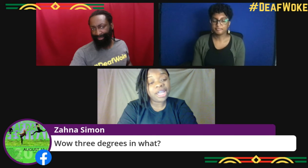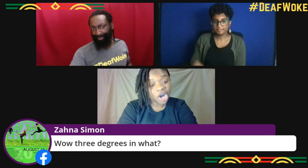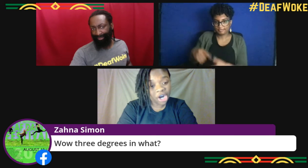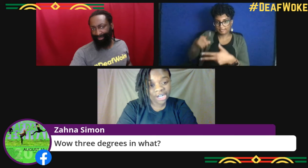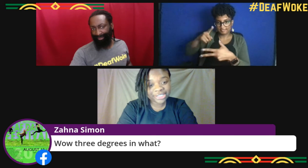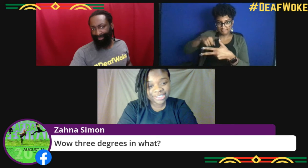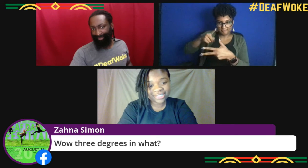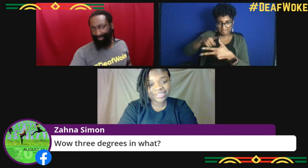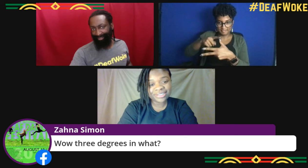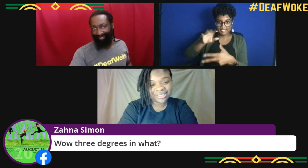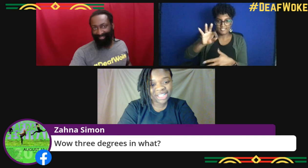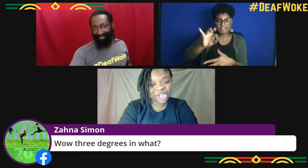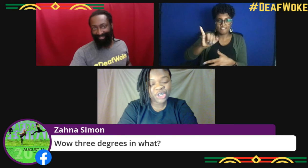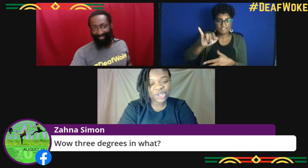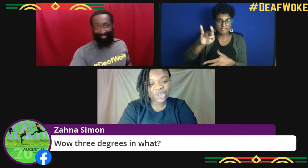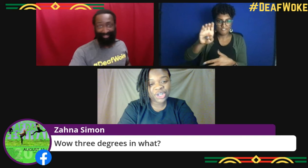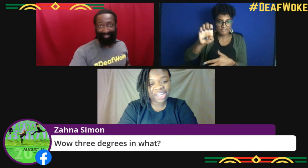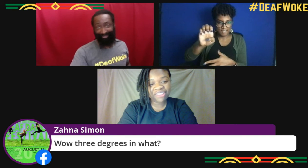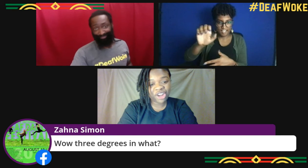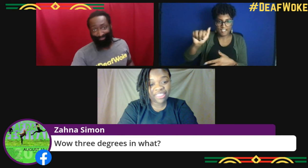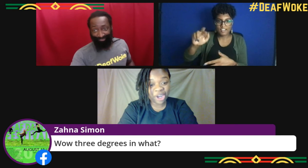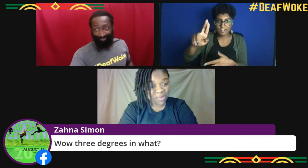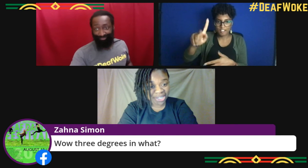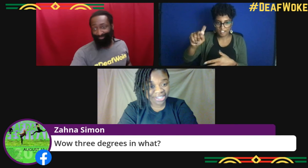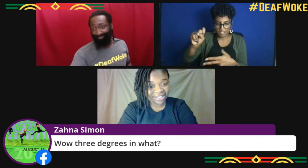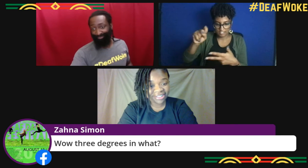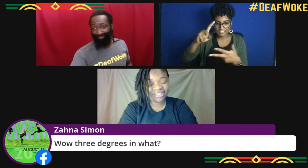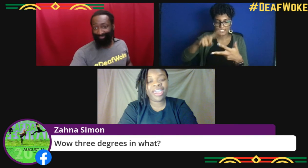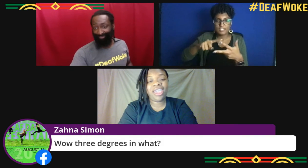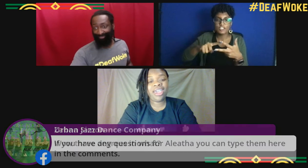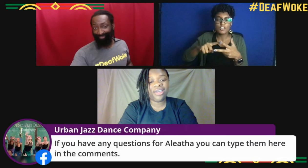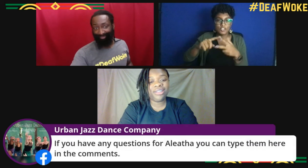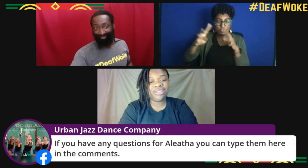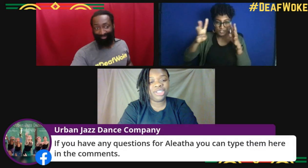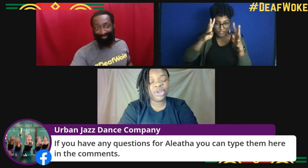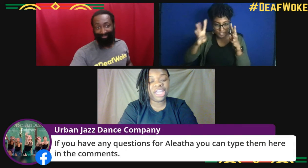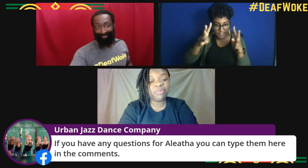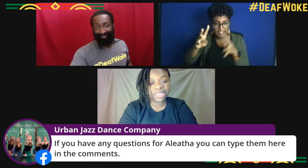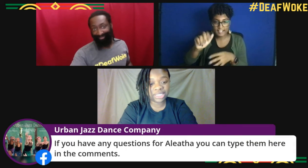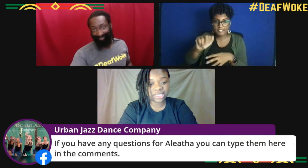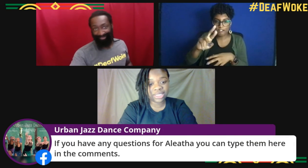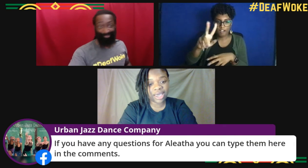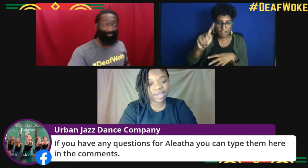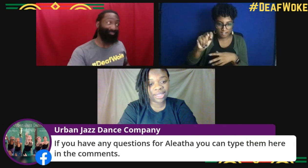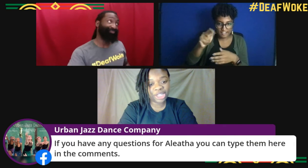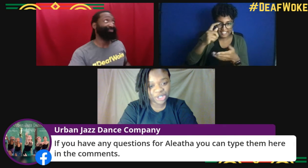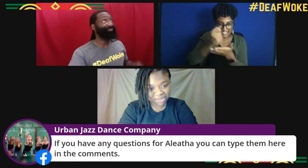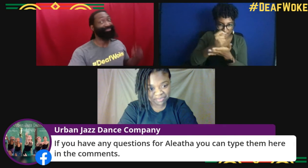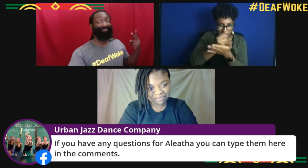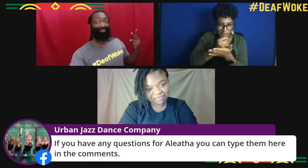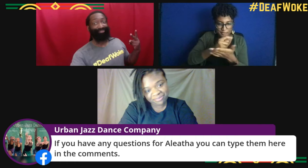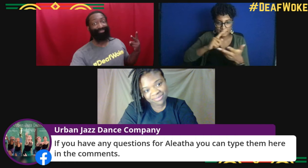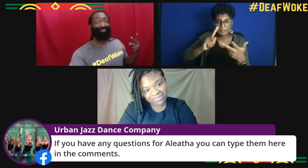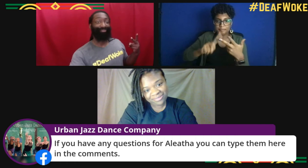Fine arts, Creative Arts Therapy and Creative Business Design and Leadership, yeah.